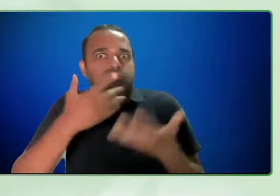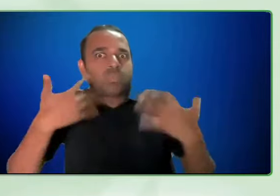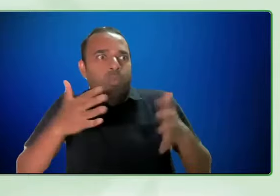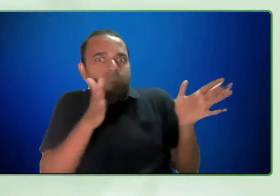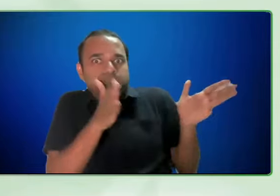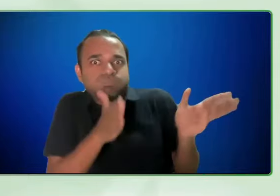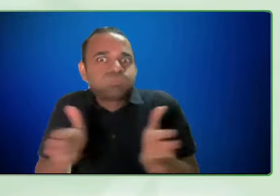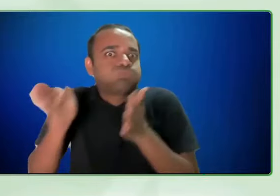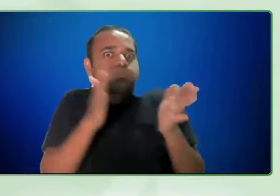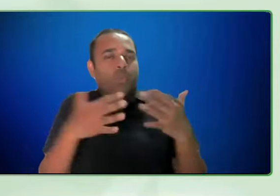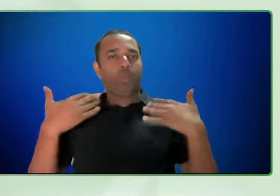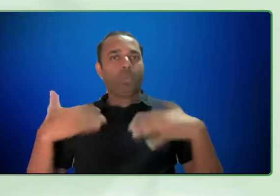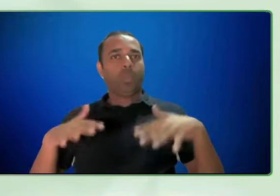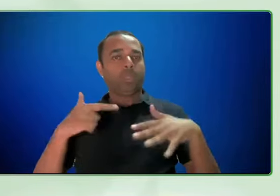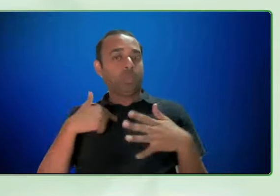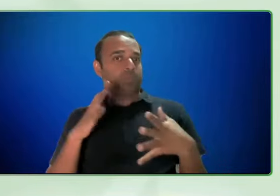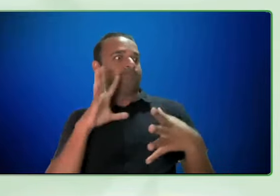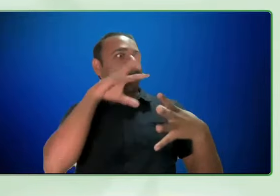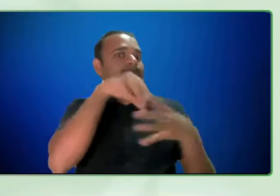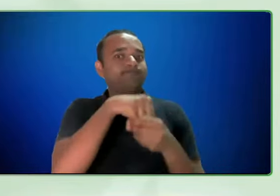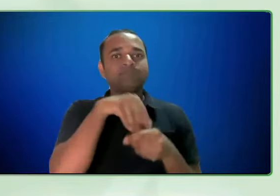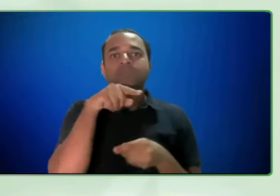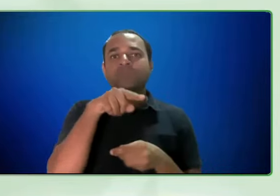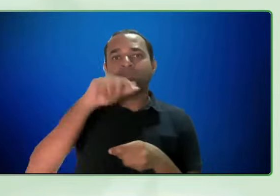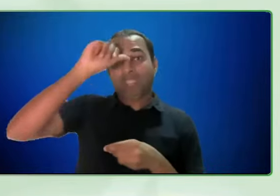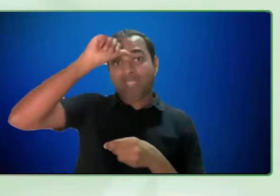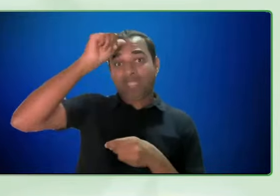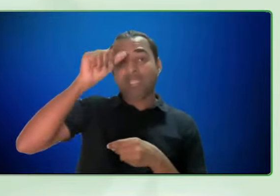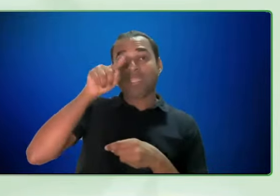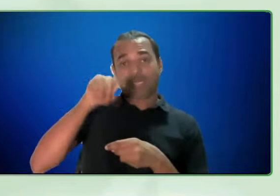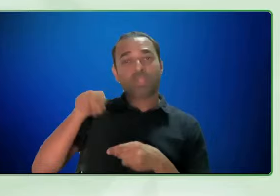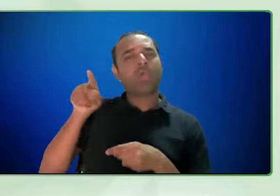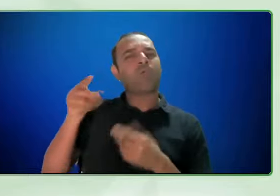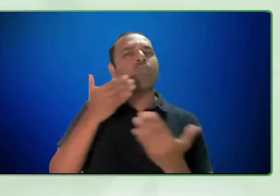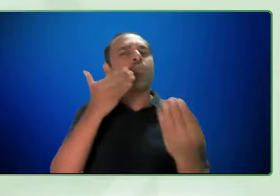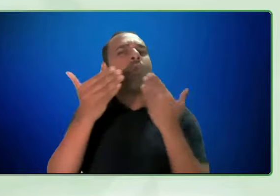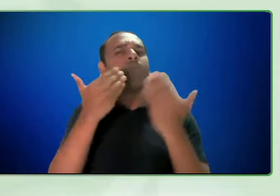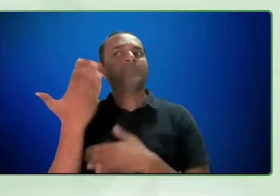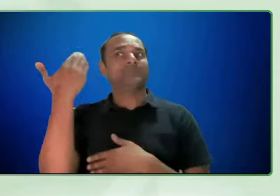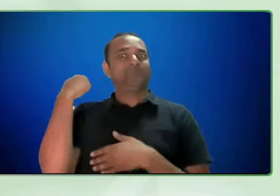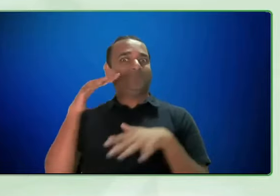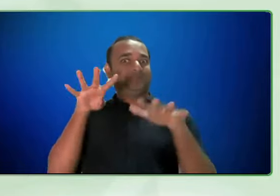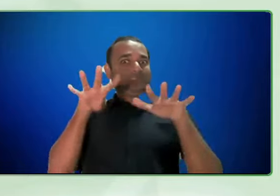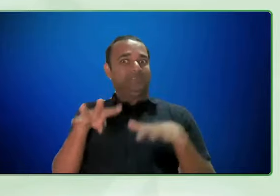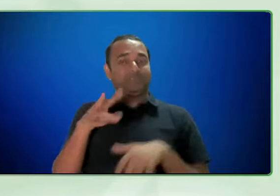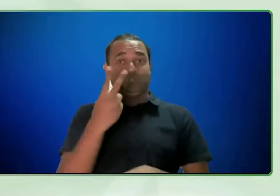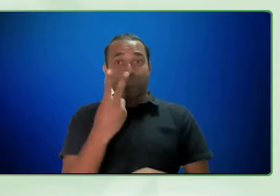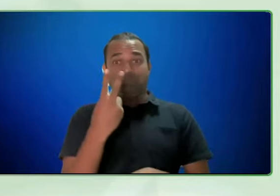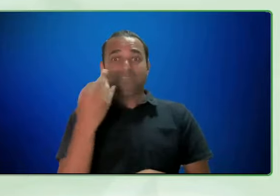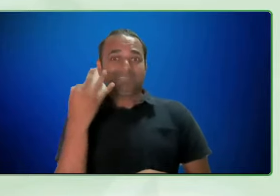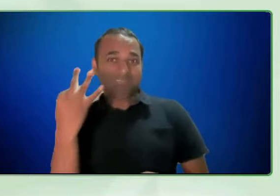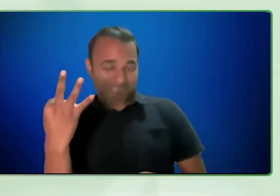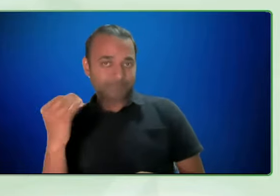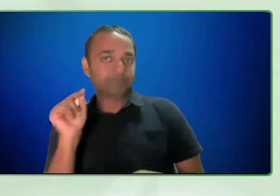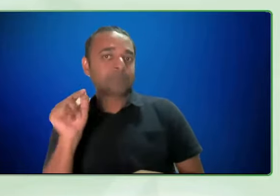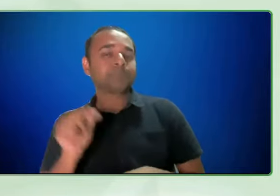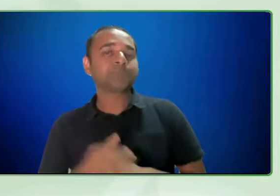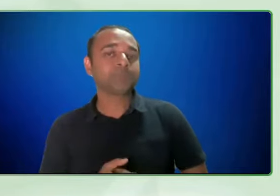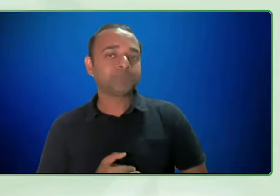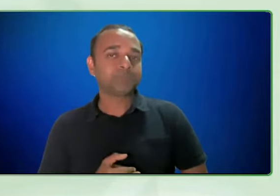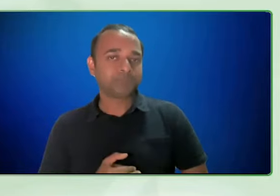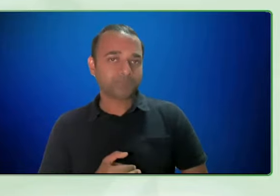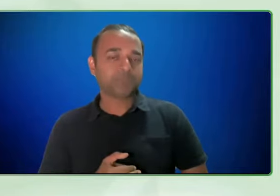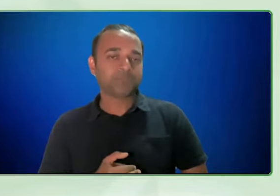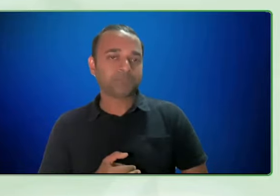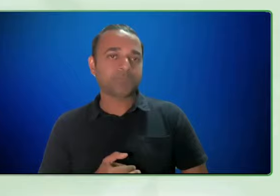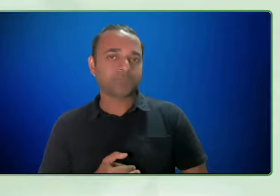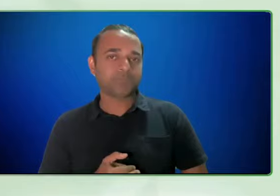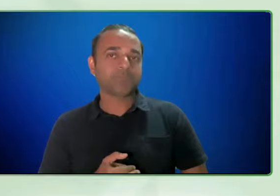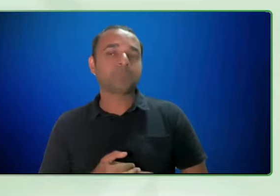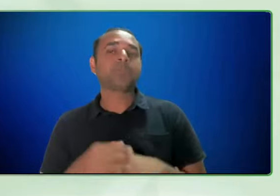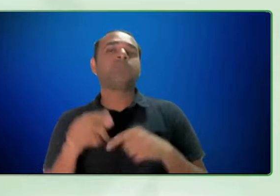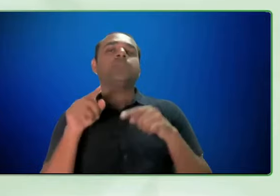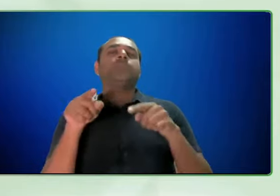event with a lot of Indian stakeholders joining and it was a fruitful mix of the Zero Project